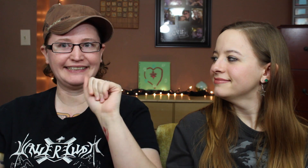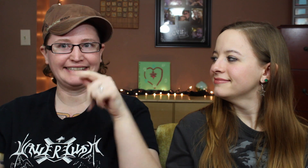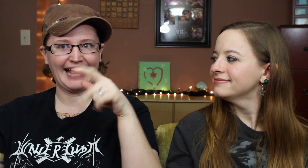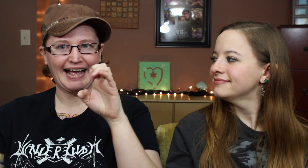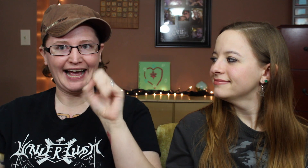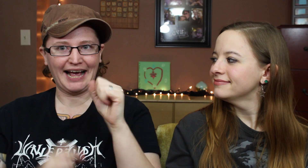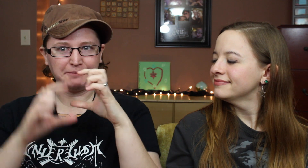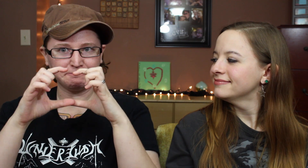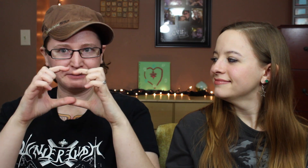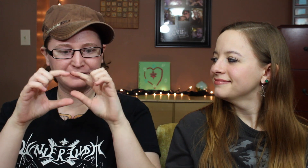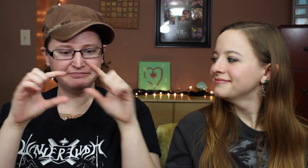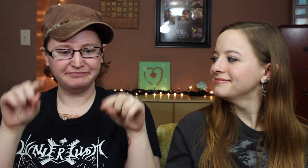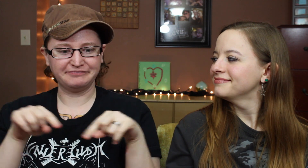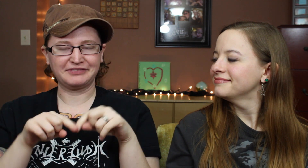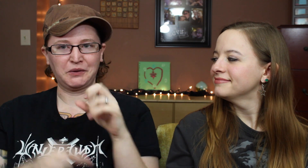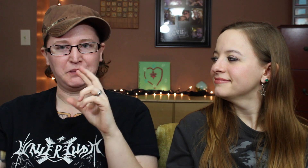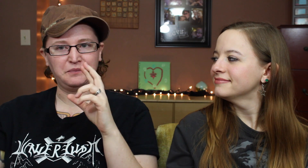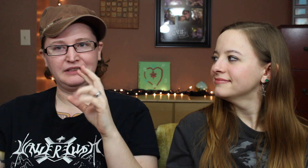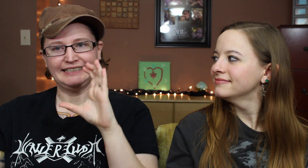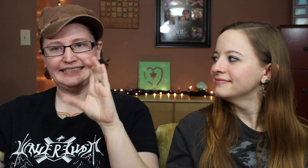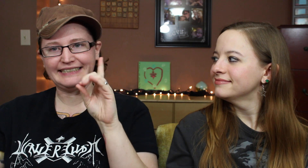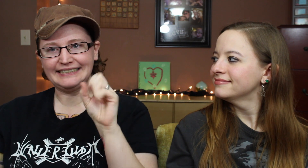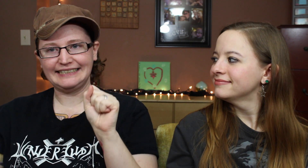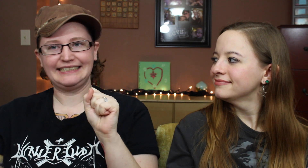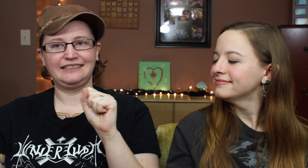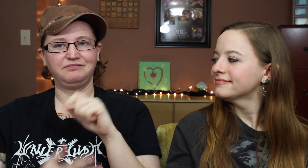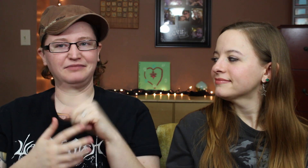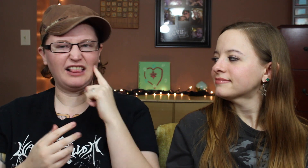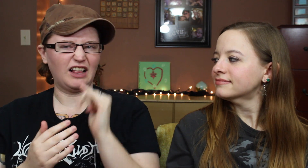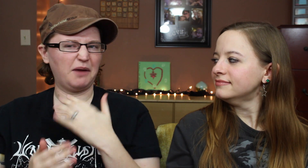or I have cassete tapes, or CDs